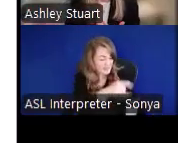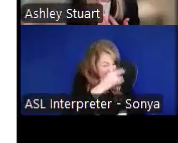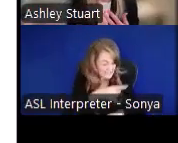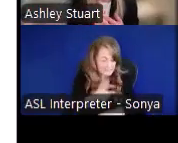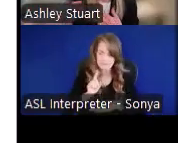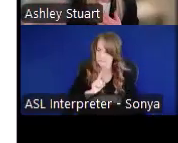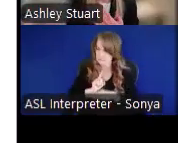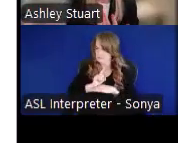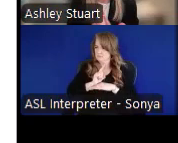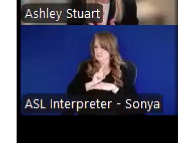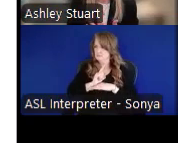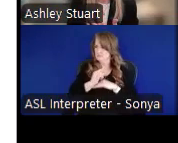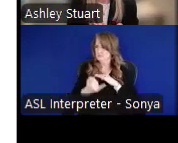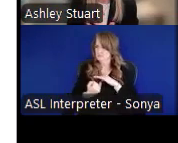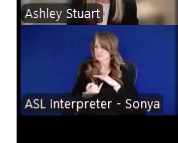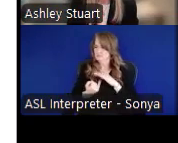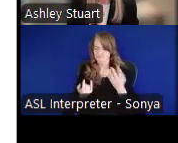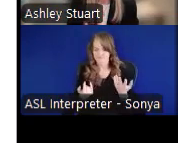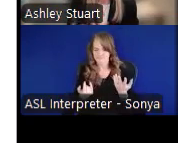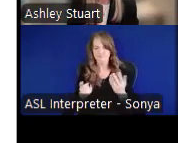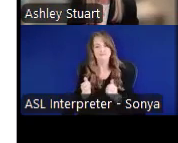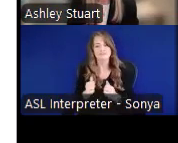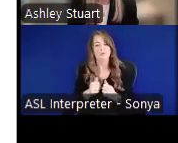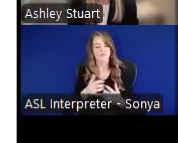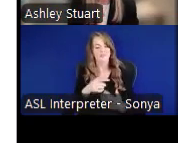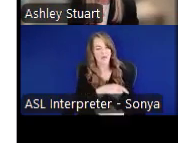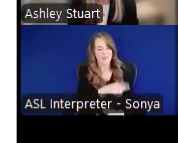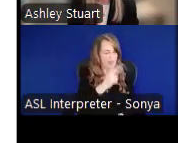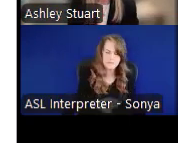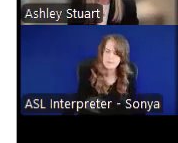and without having that model, that can be really difficult and